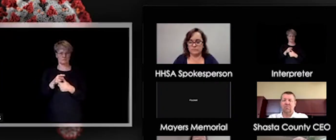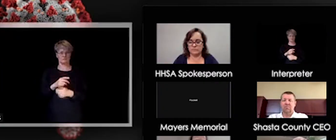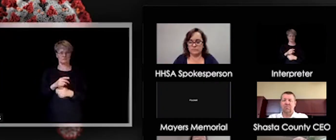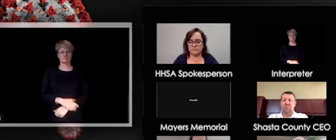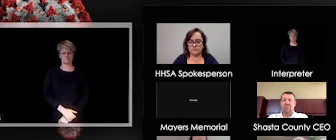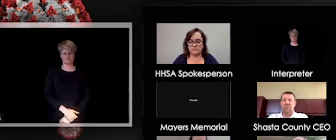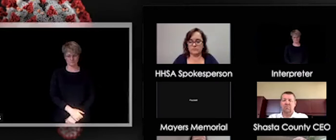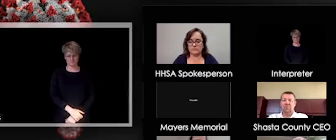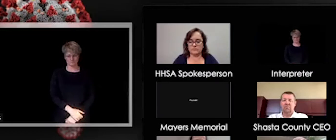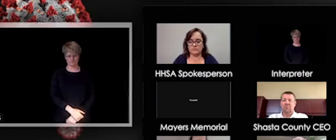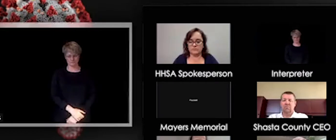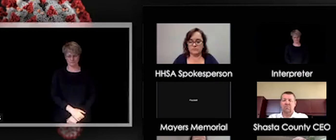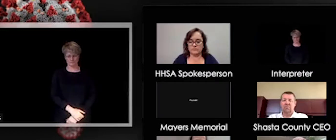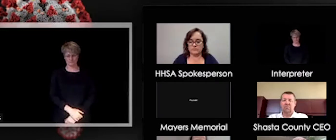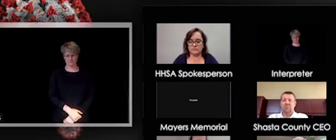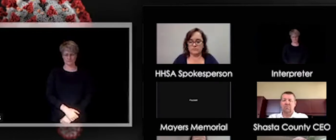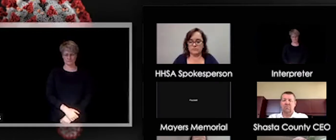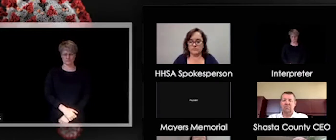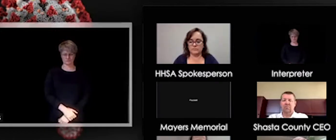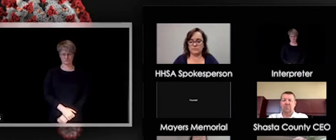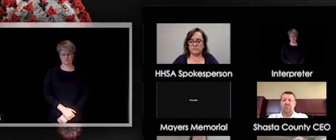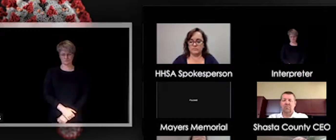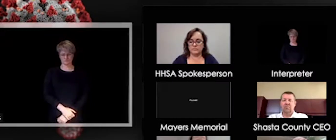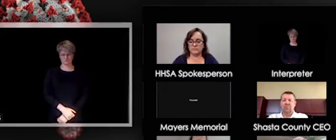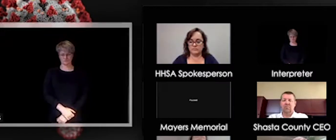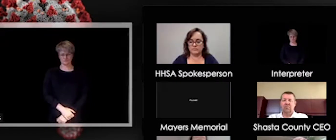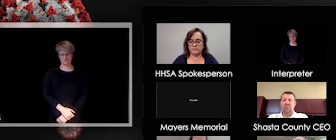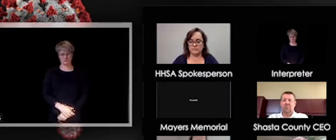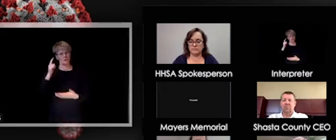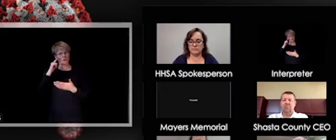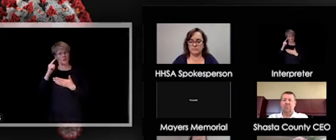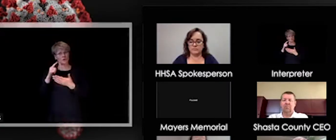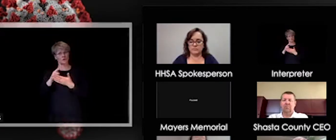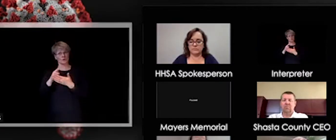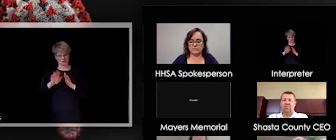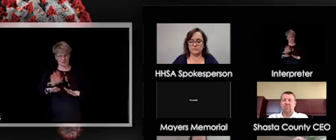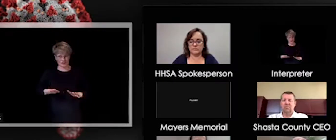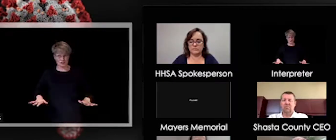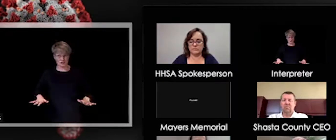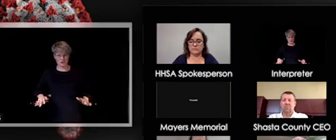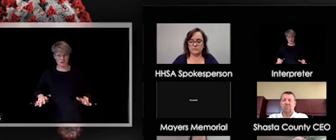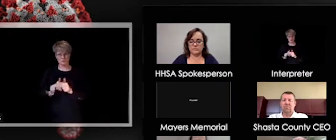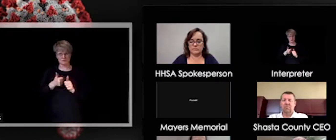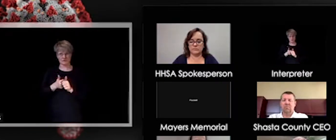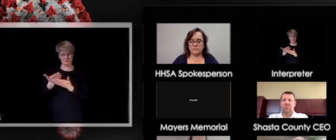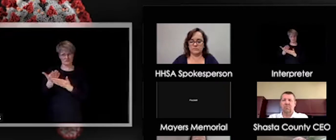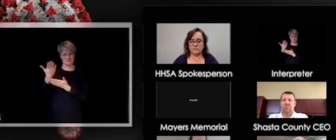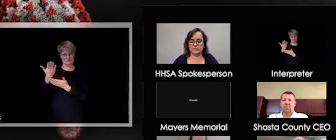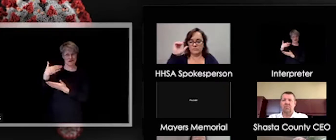that children are falling behind on their immunizations during this stay-at-home order,